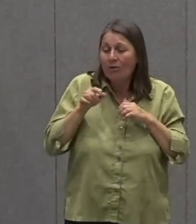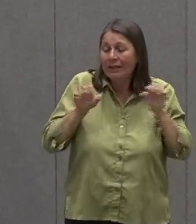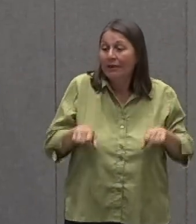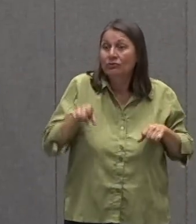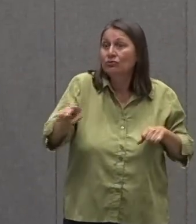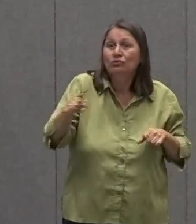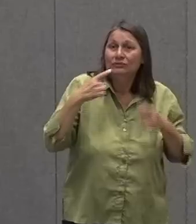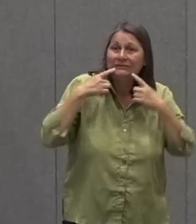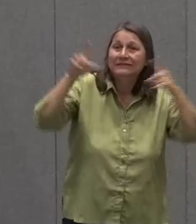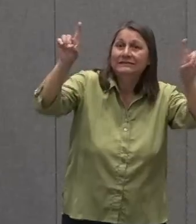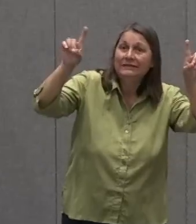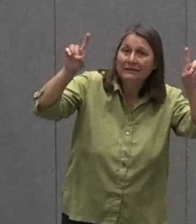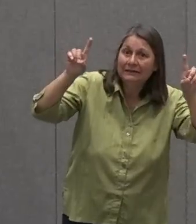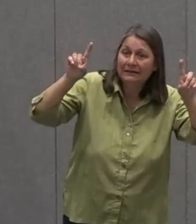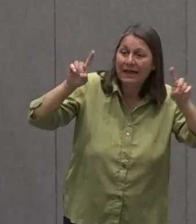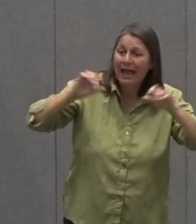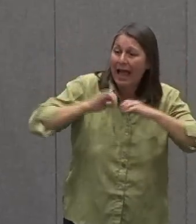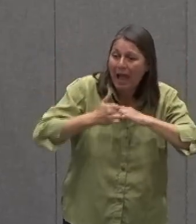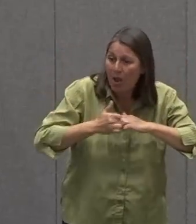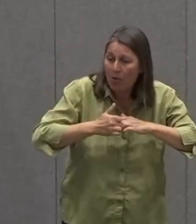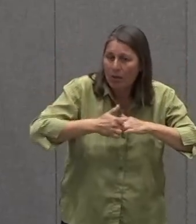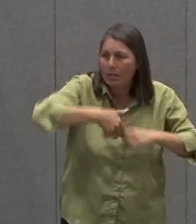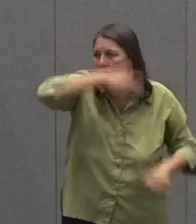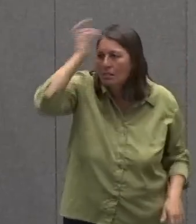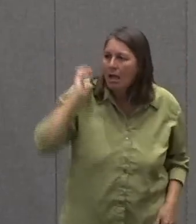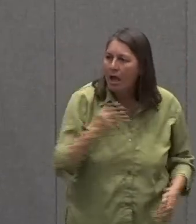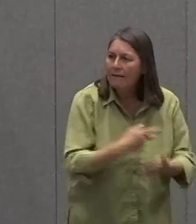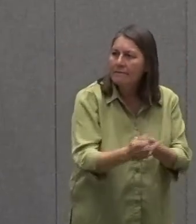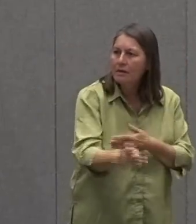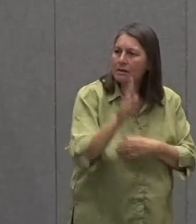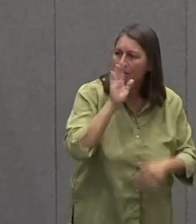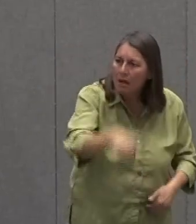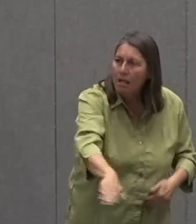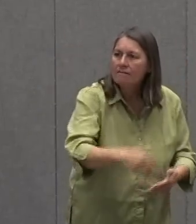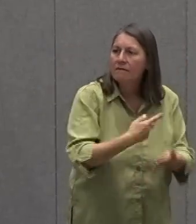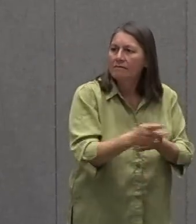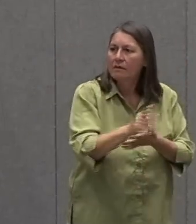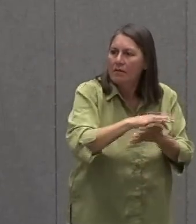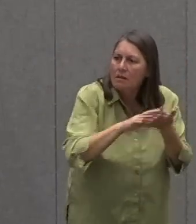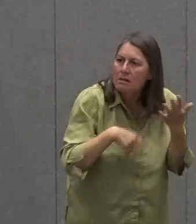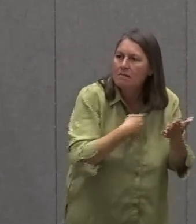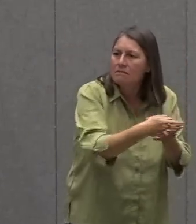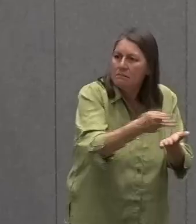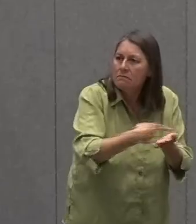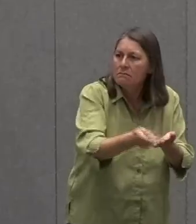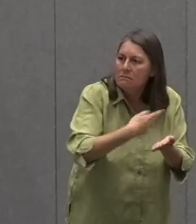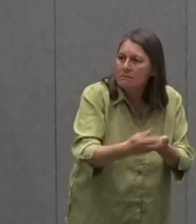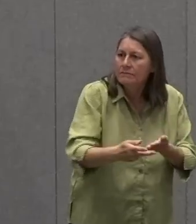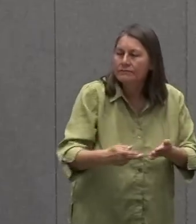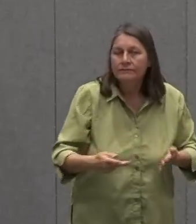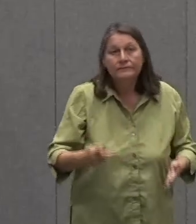even the lion, had failed? But the young antelope would not be turned aside.